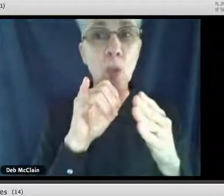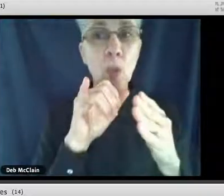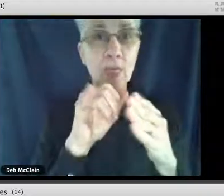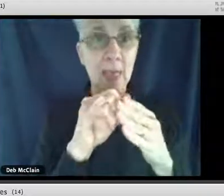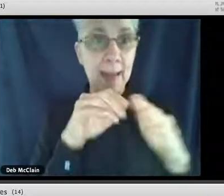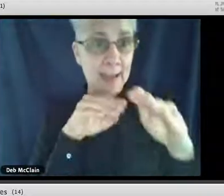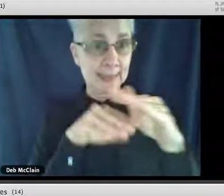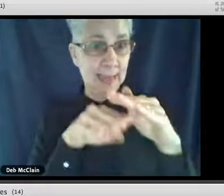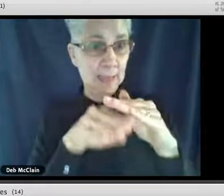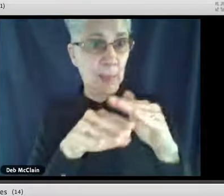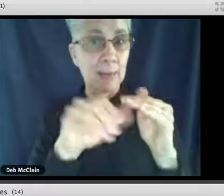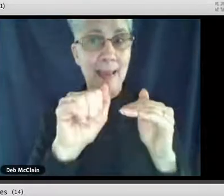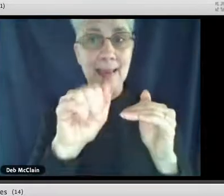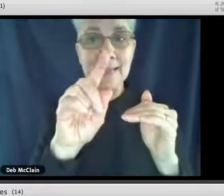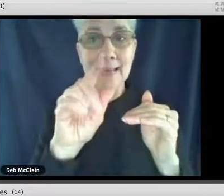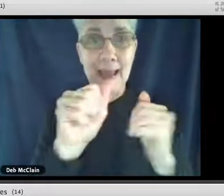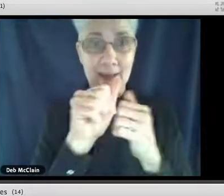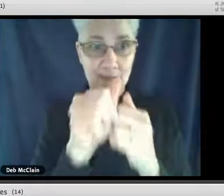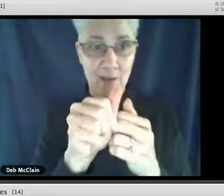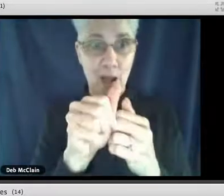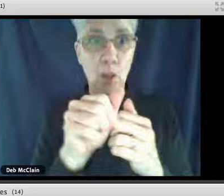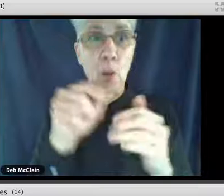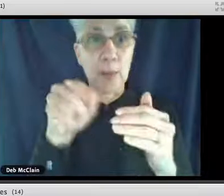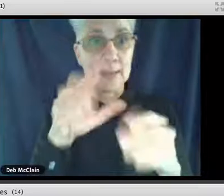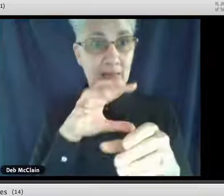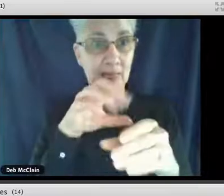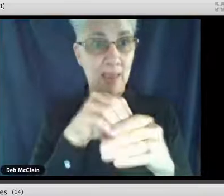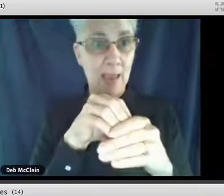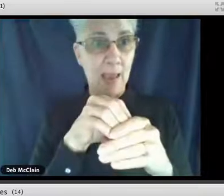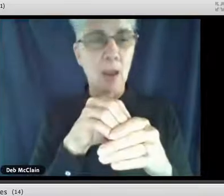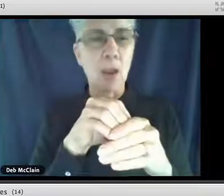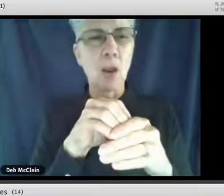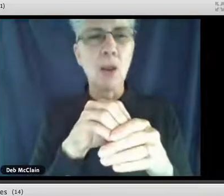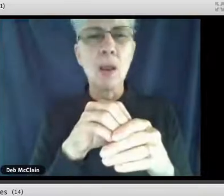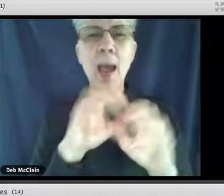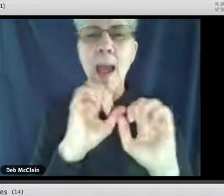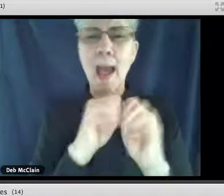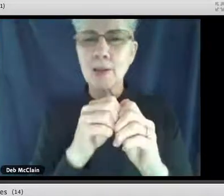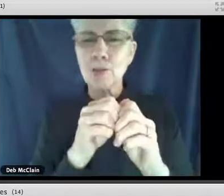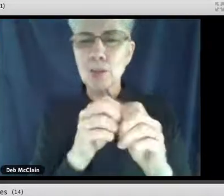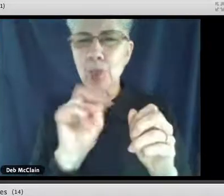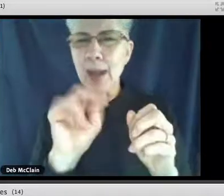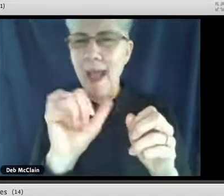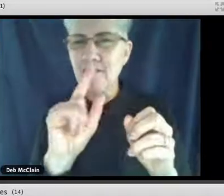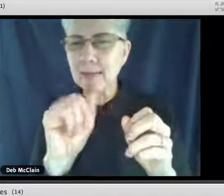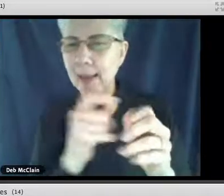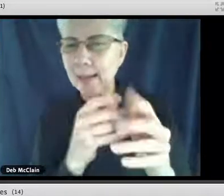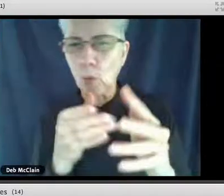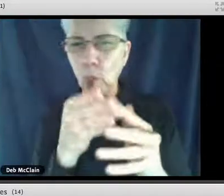that's ADA compliance, is there. Your navigation is clear, that you have clear paths to information.